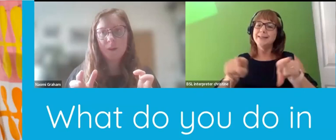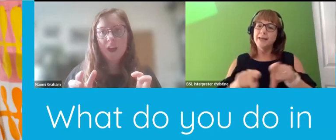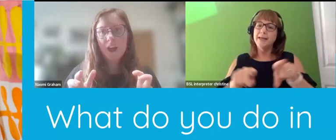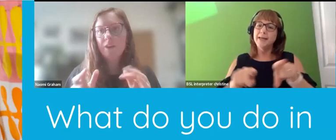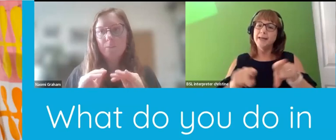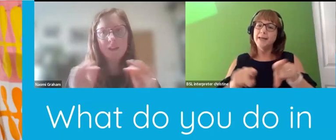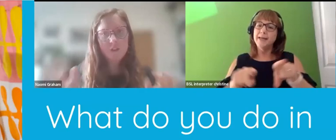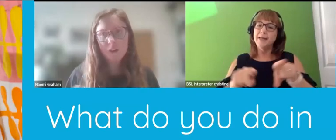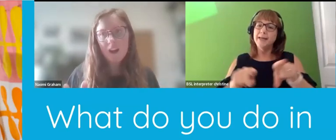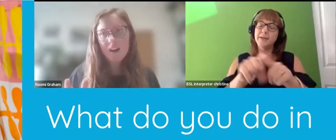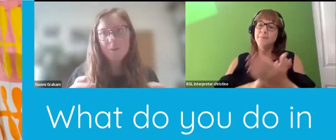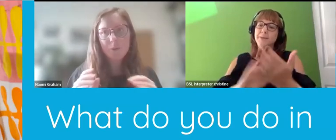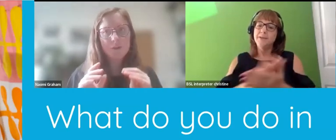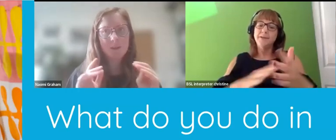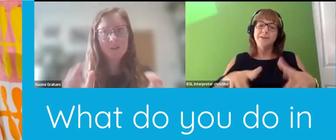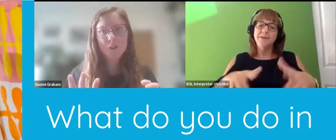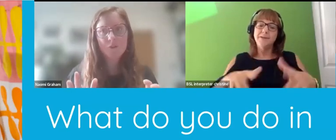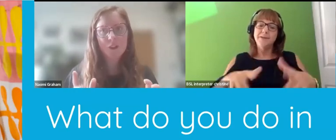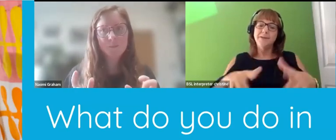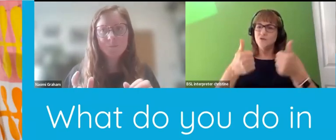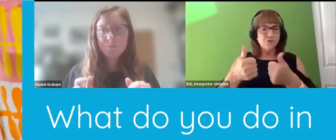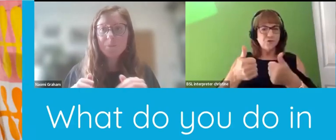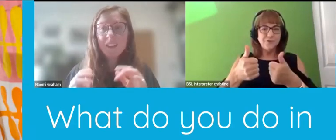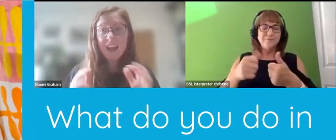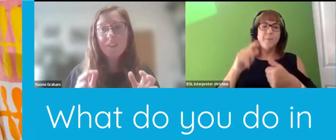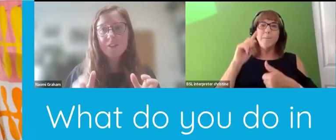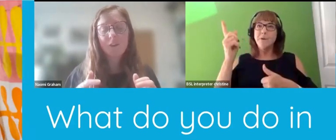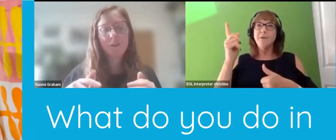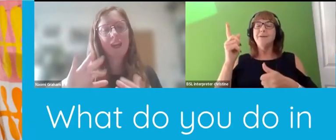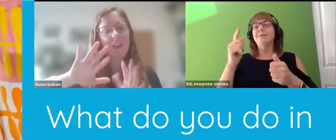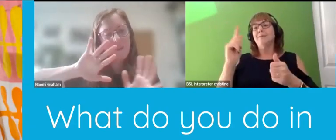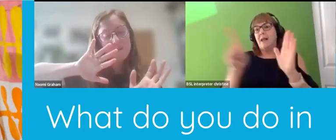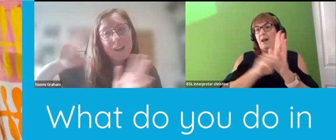you have ever missed your alarm or something's gone wrong at the start of your day and then